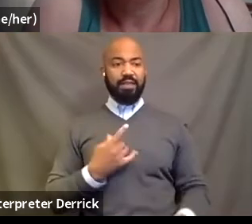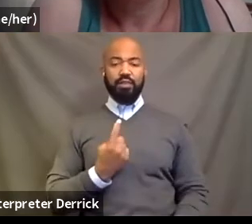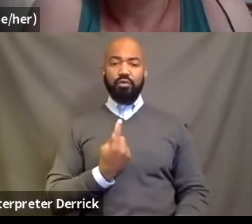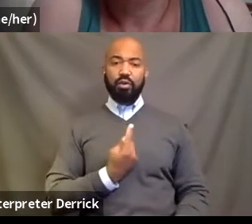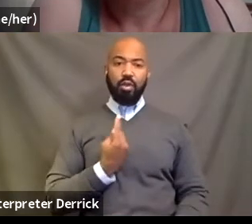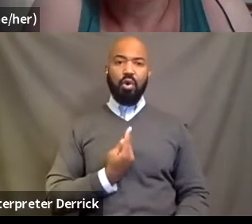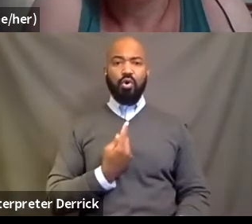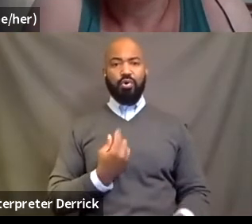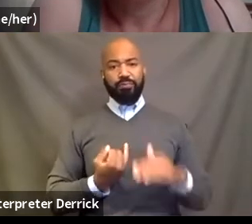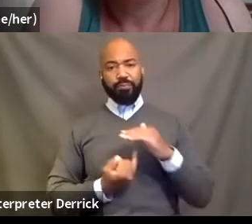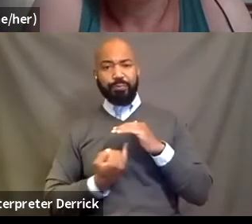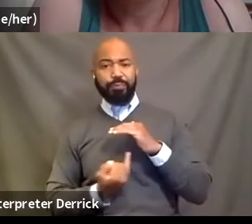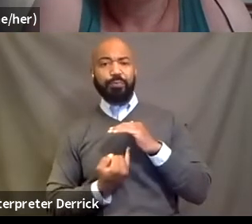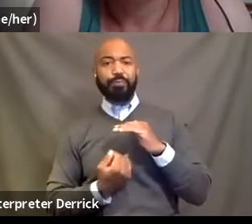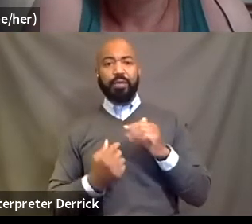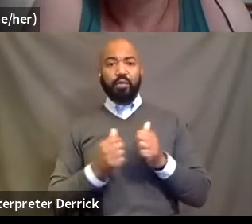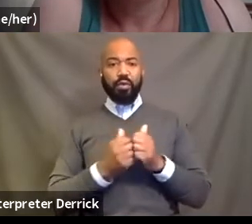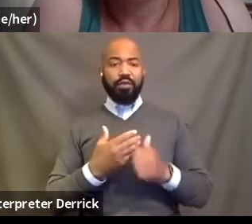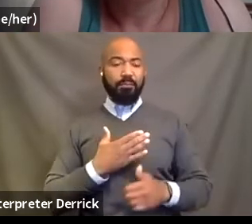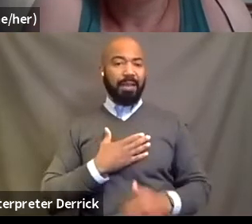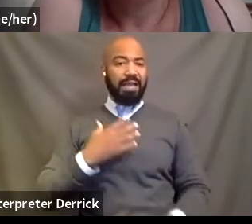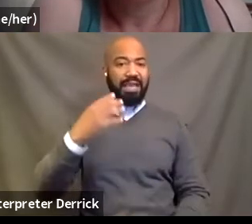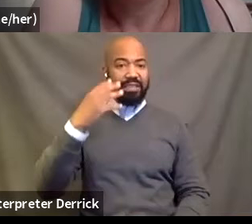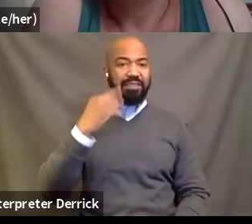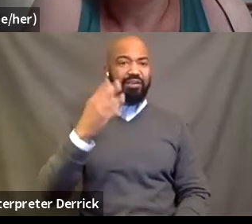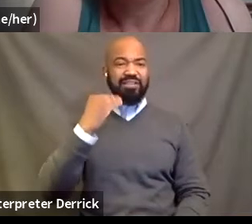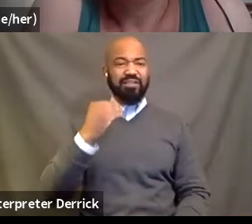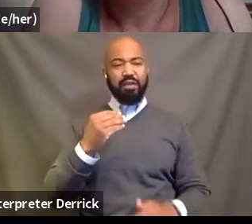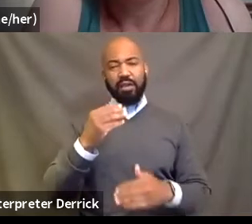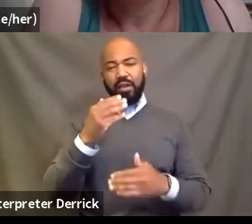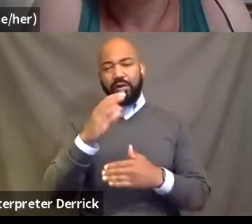x (they/themme): So I am really excited to see the further iterations of this scene.